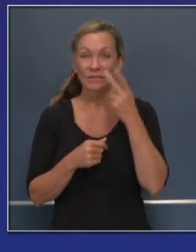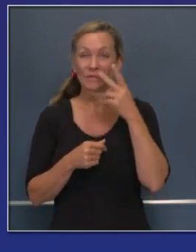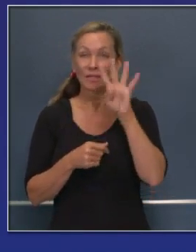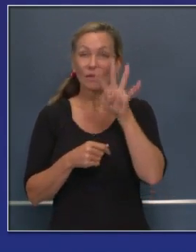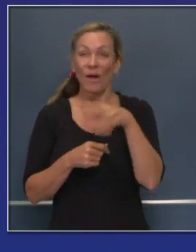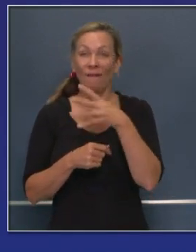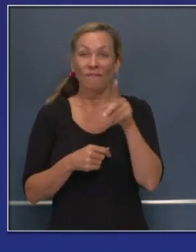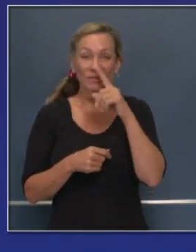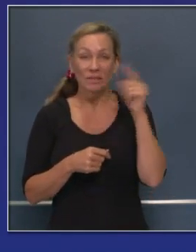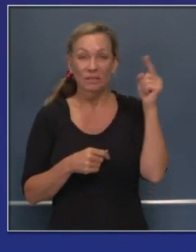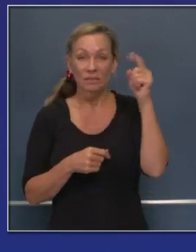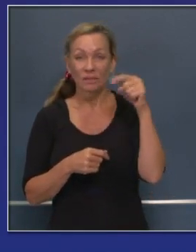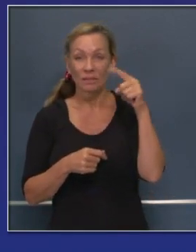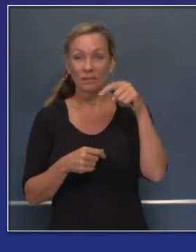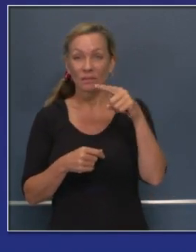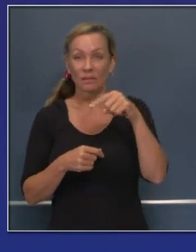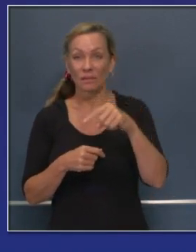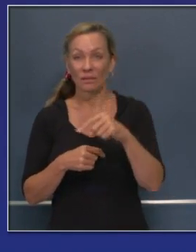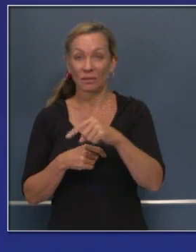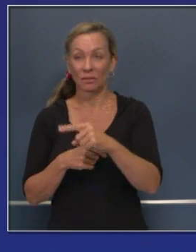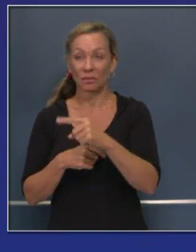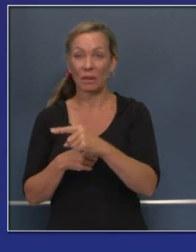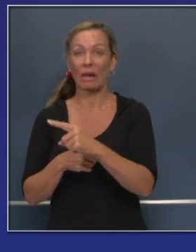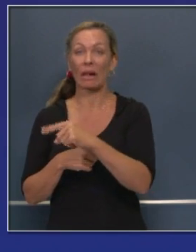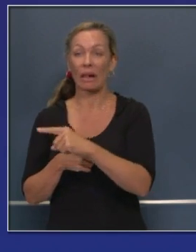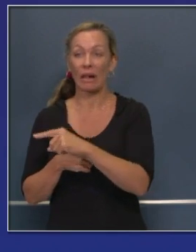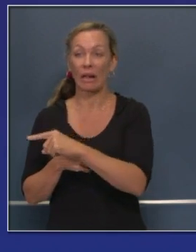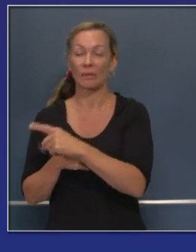LET ME HIGHLIGHT WHAT THAT MEANS.